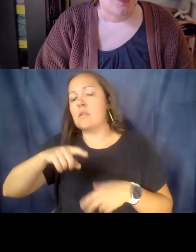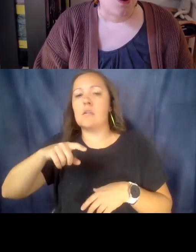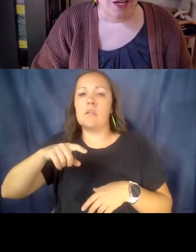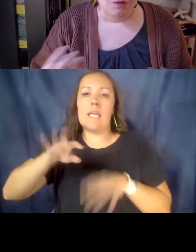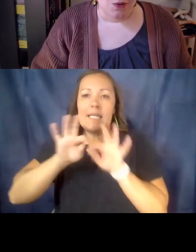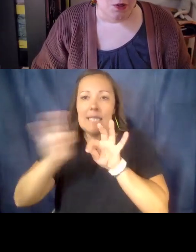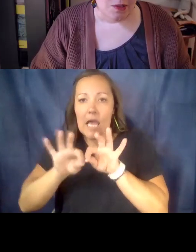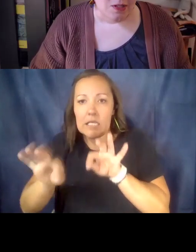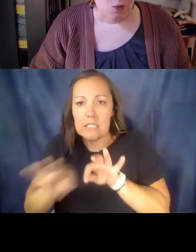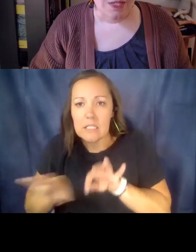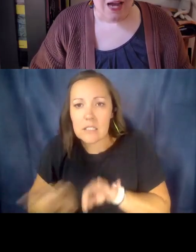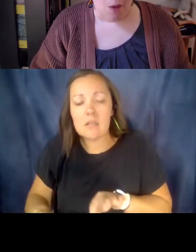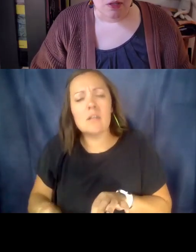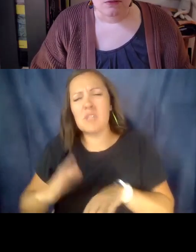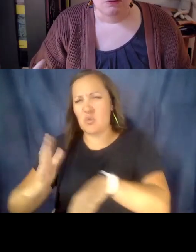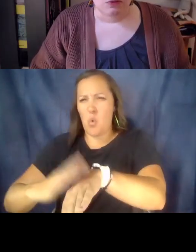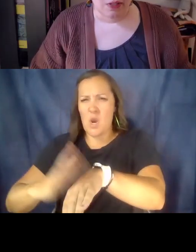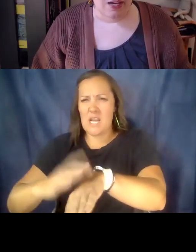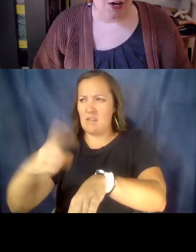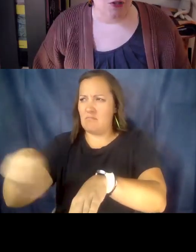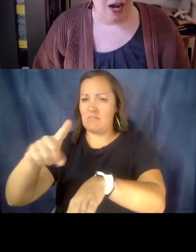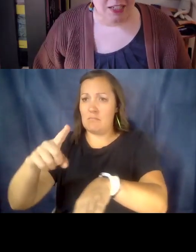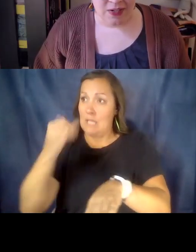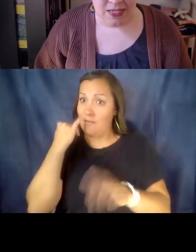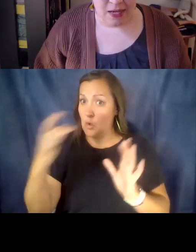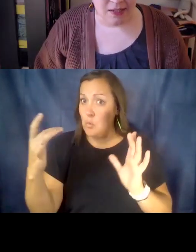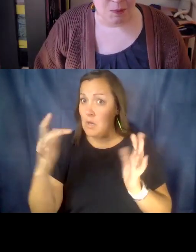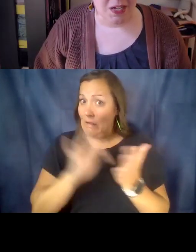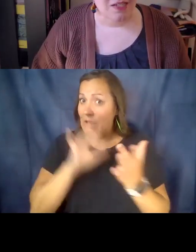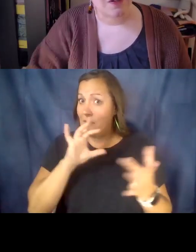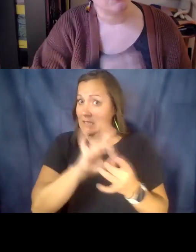warning users as to what is going to happen before they actually activate these links, because if I